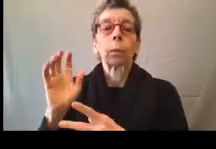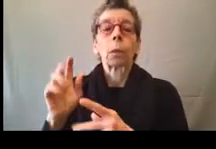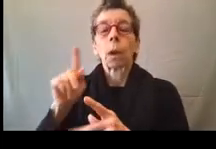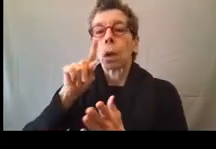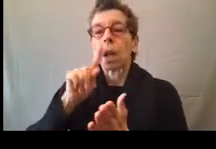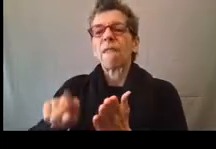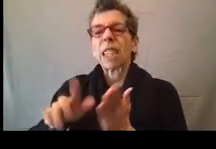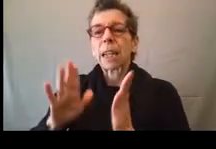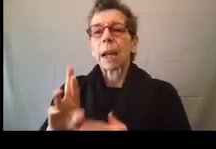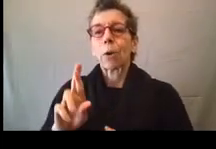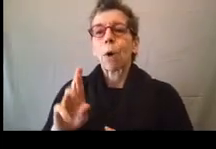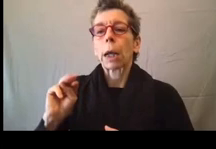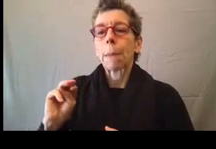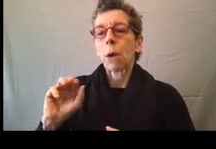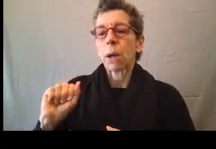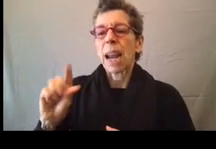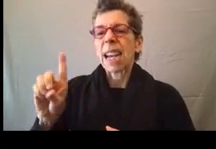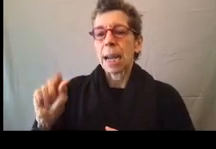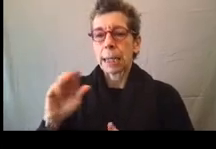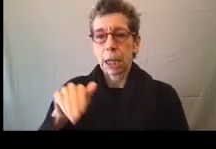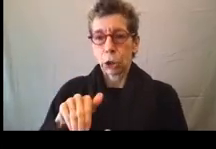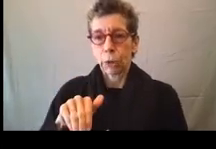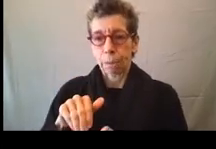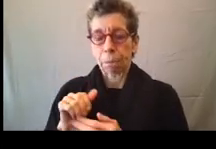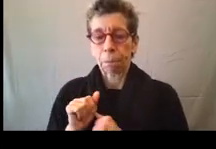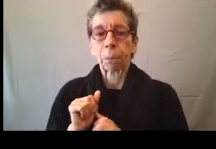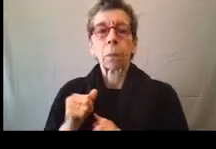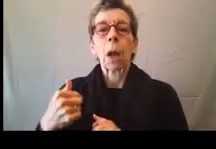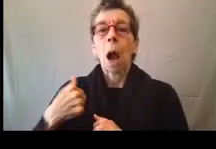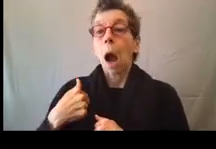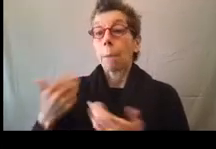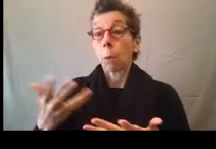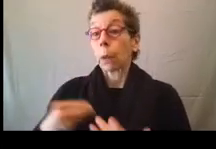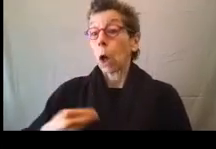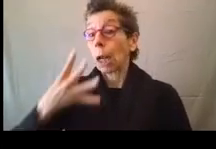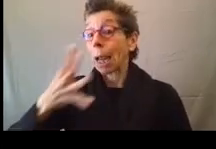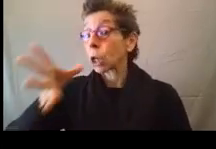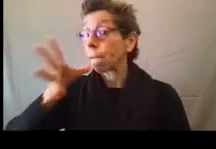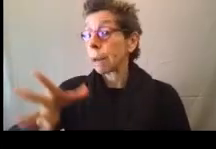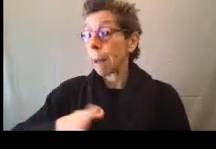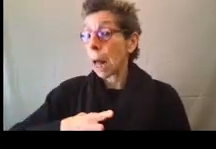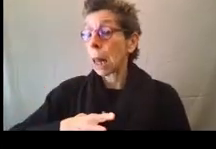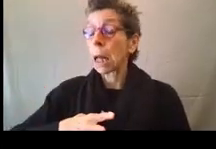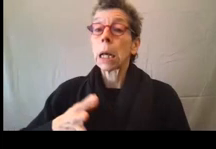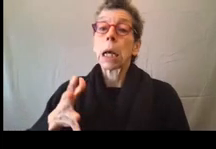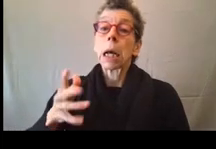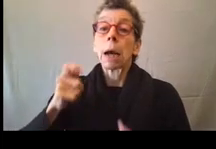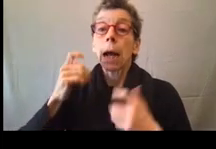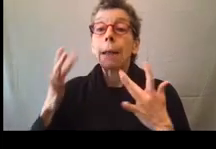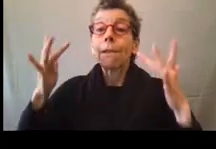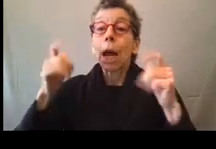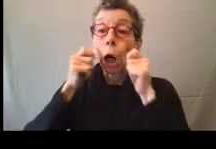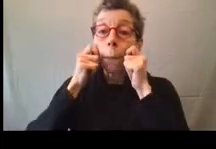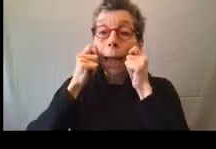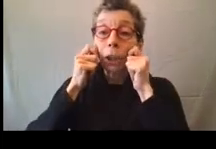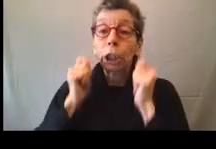the Rocky Mountain ADA Center. I am a Caucasian female with a fair complexion. I have long,